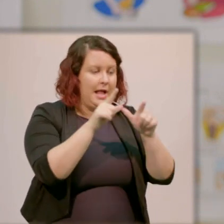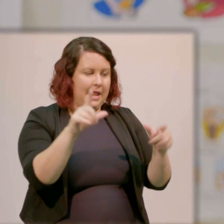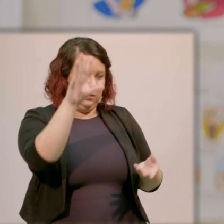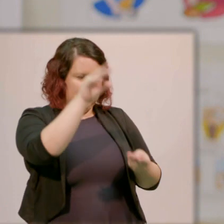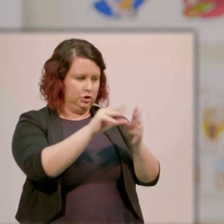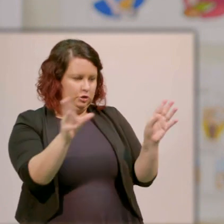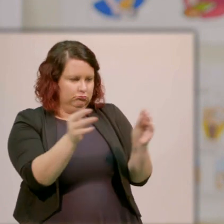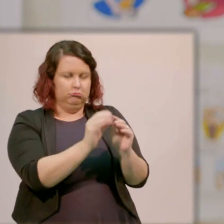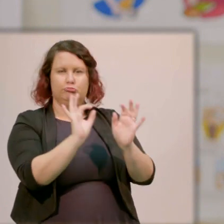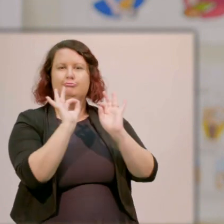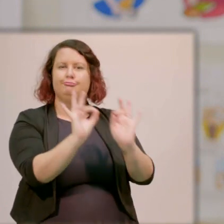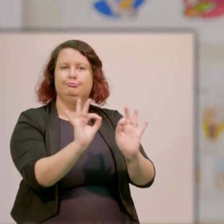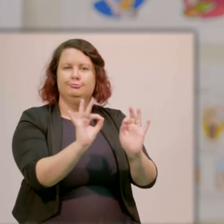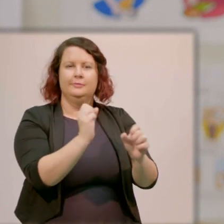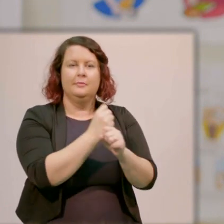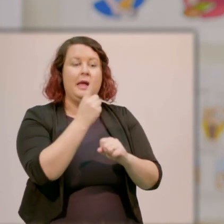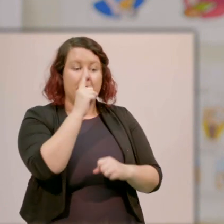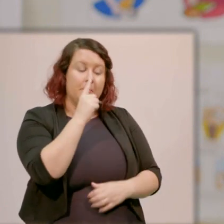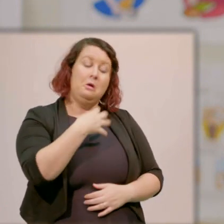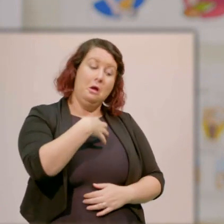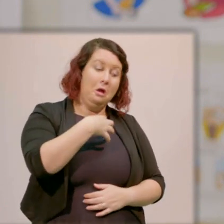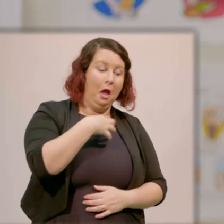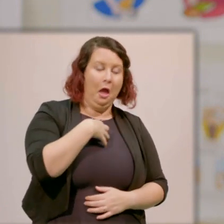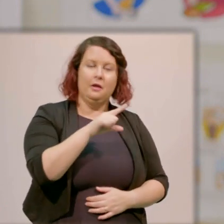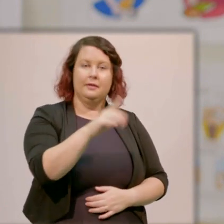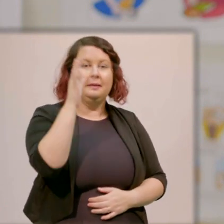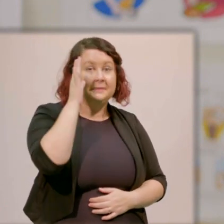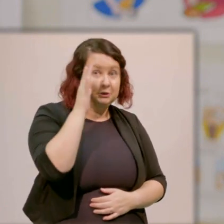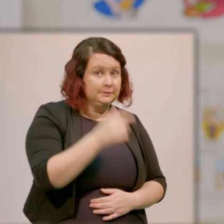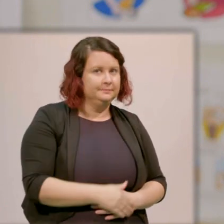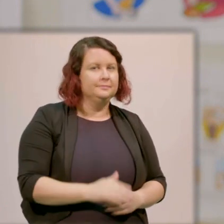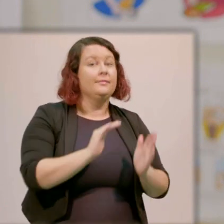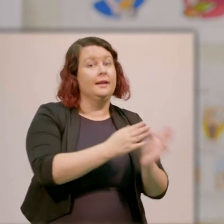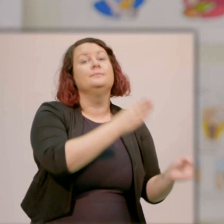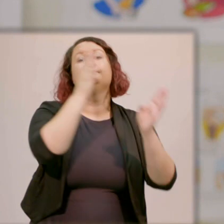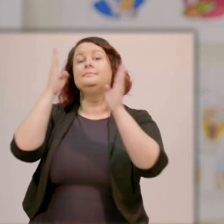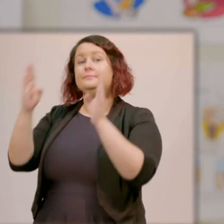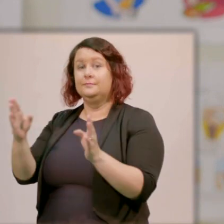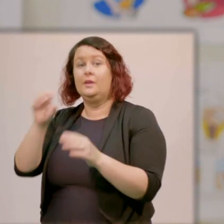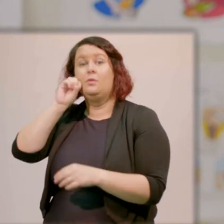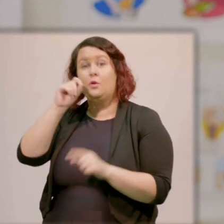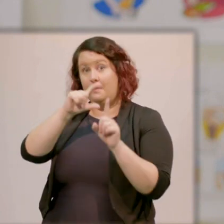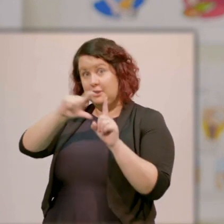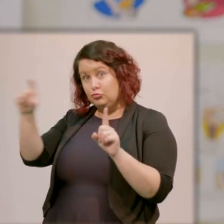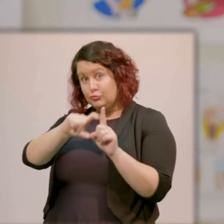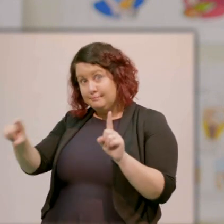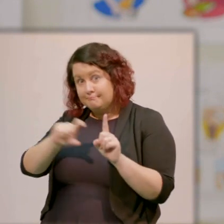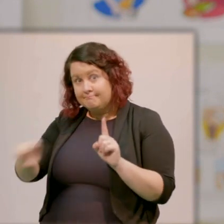I think that the author has combined the different language and visual features of the multimodal text effectively, to engage the audience.